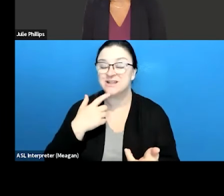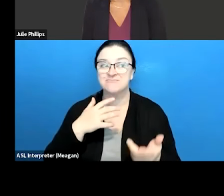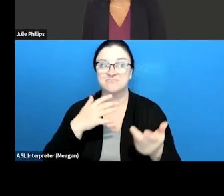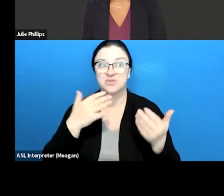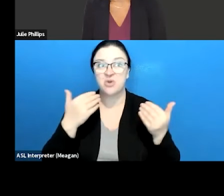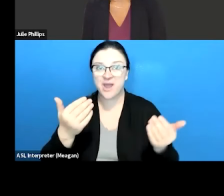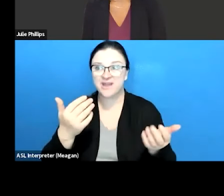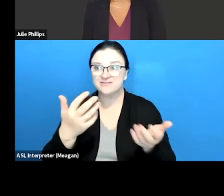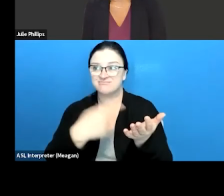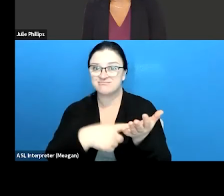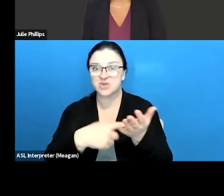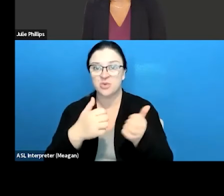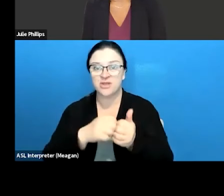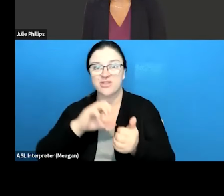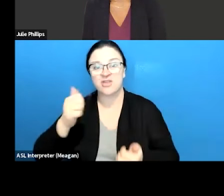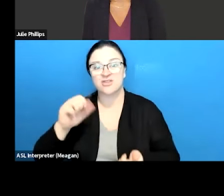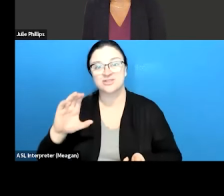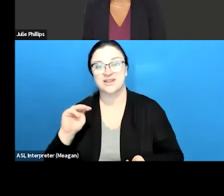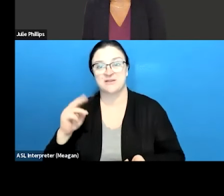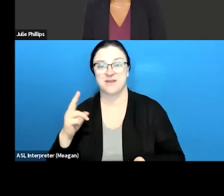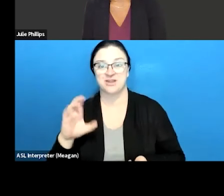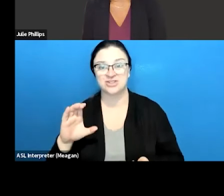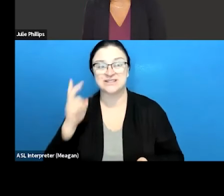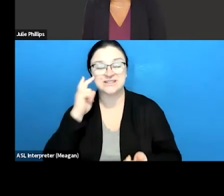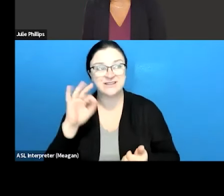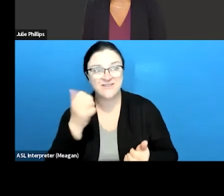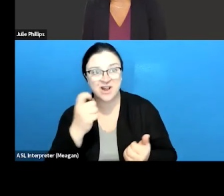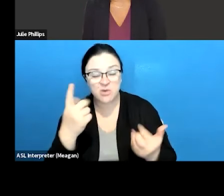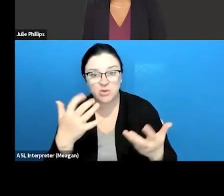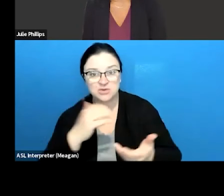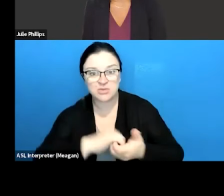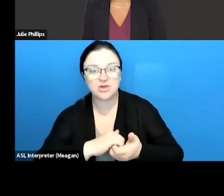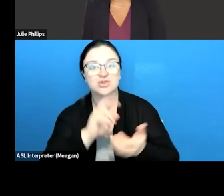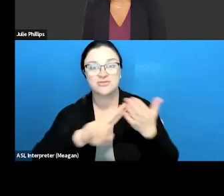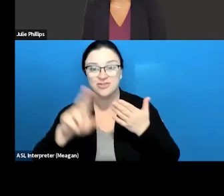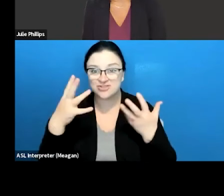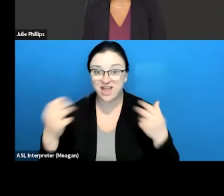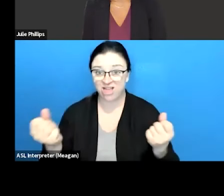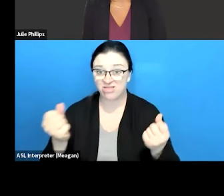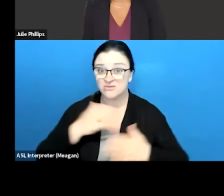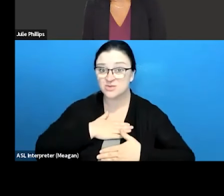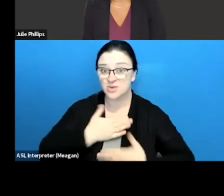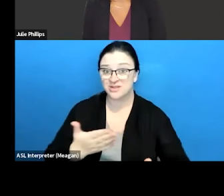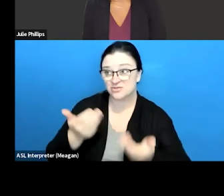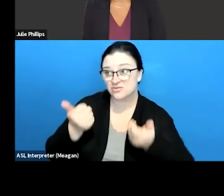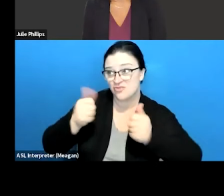and let's see if anyone else wants to partner. And University Health was in agreement to try this out and let's see how it works.